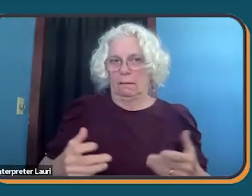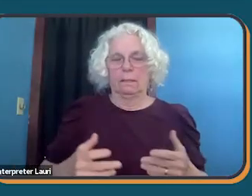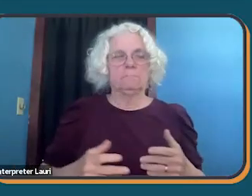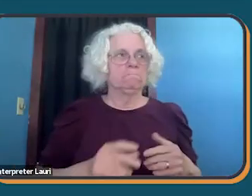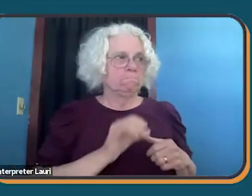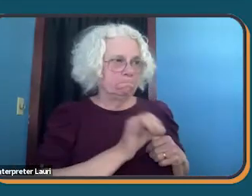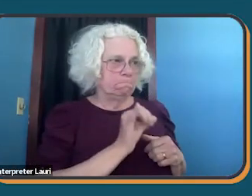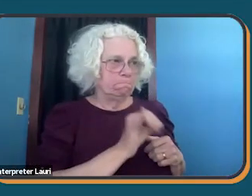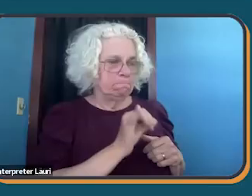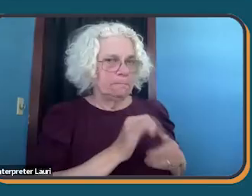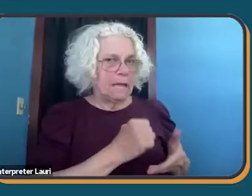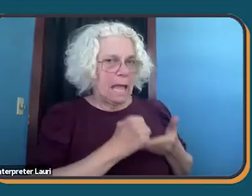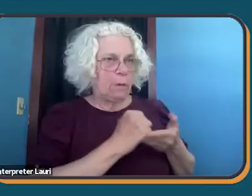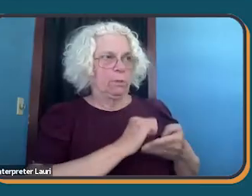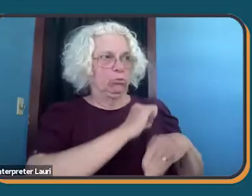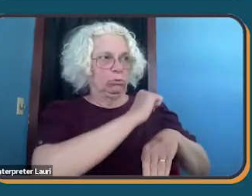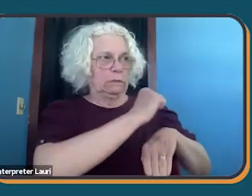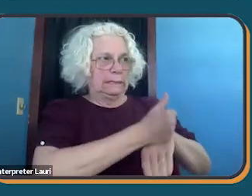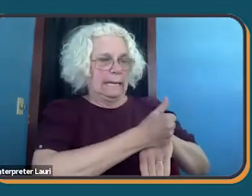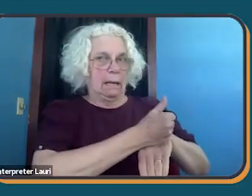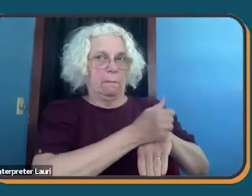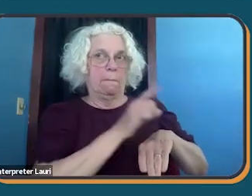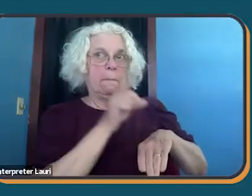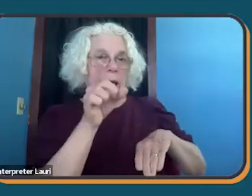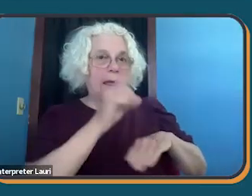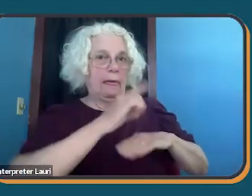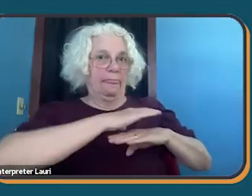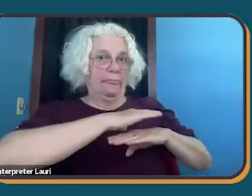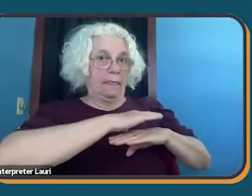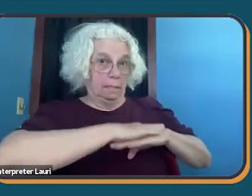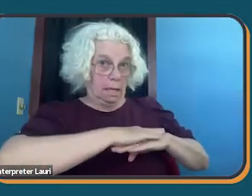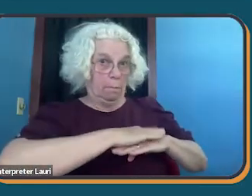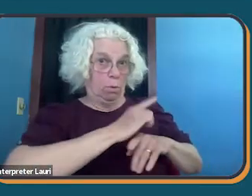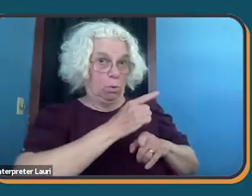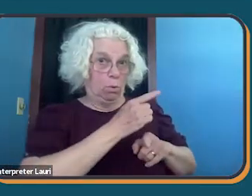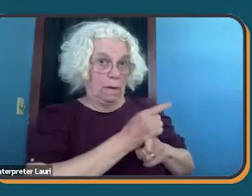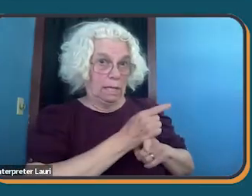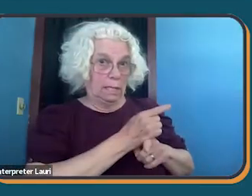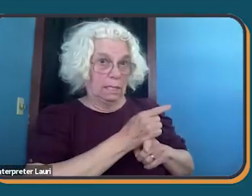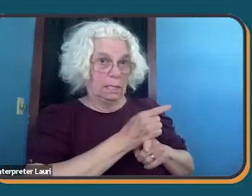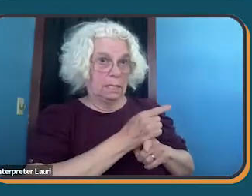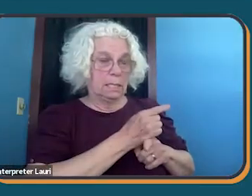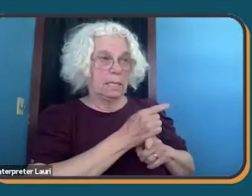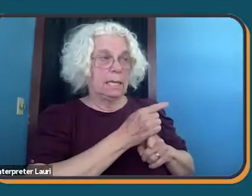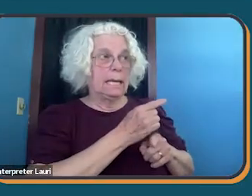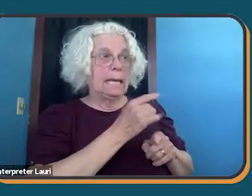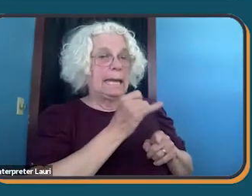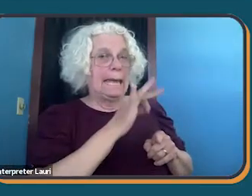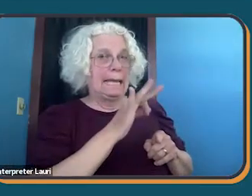getting positioned onto that table and what about staying still for the procedure? How would...